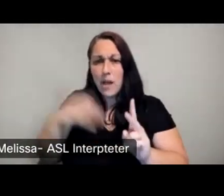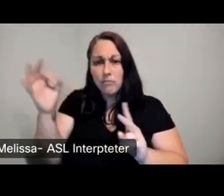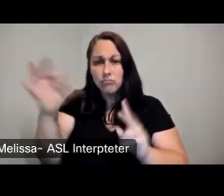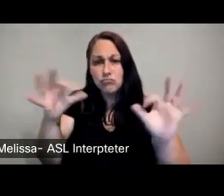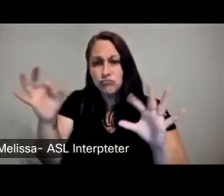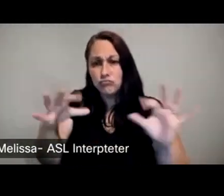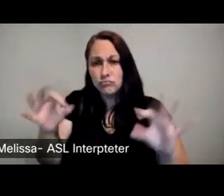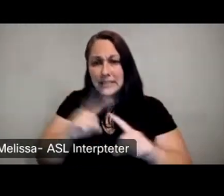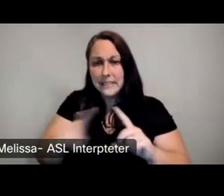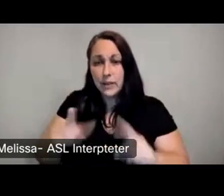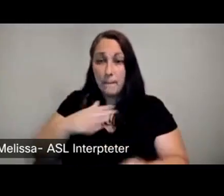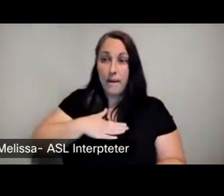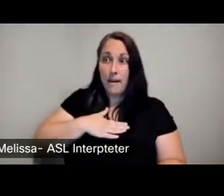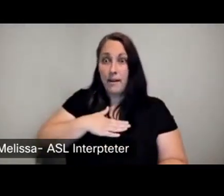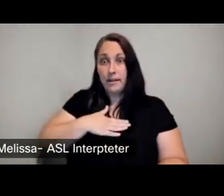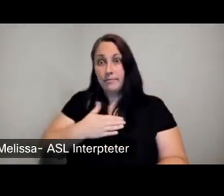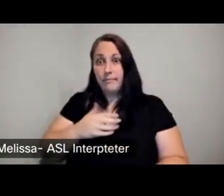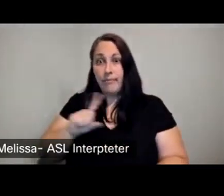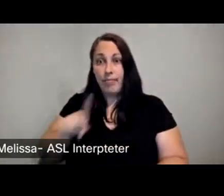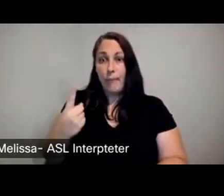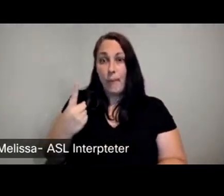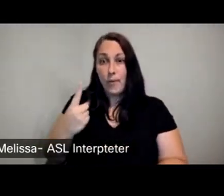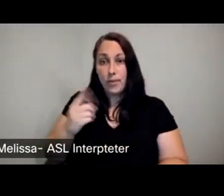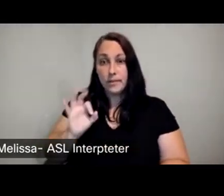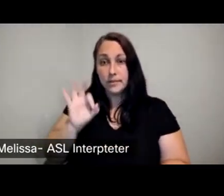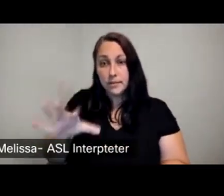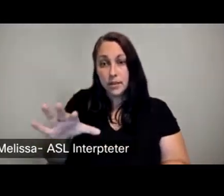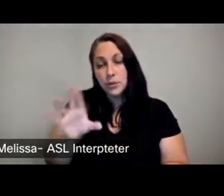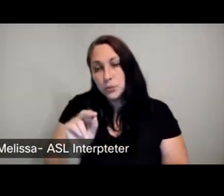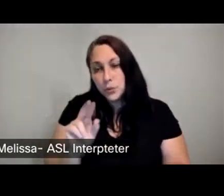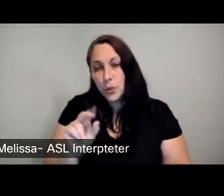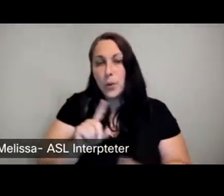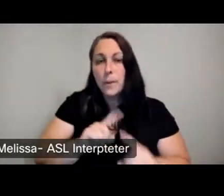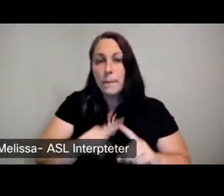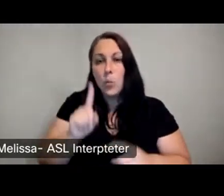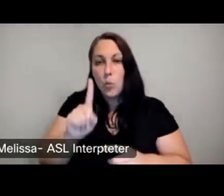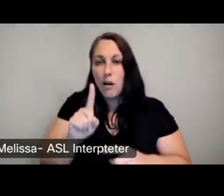is the suggestion it's just one of several suggestions uh you guys probably have some ideas